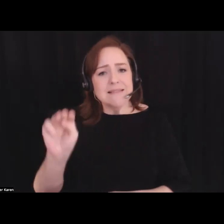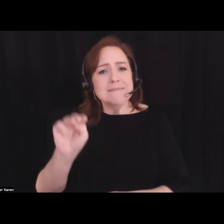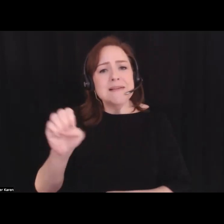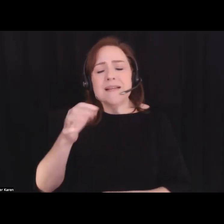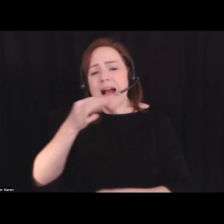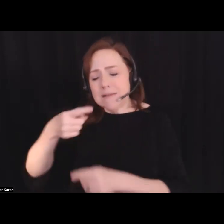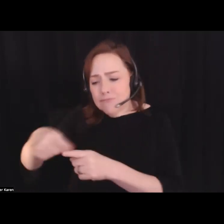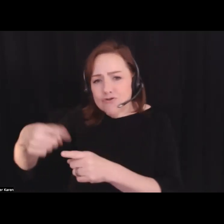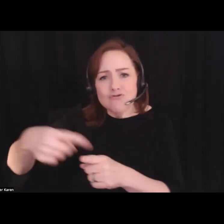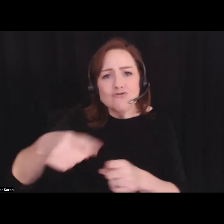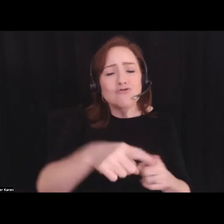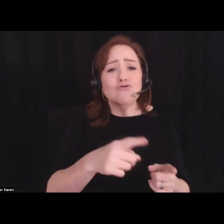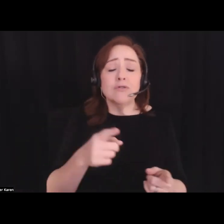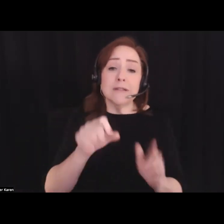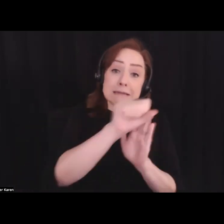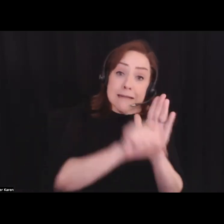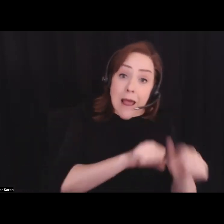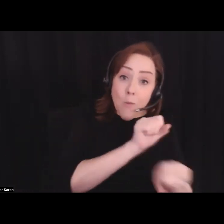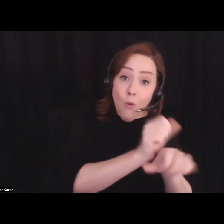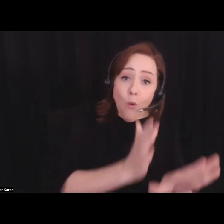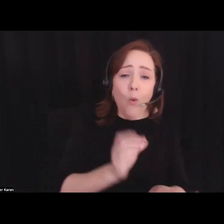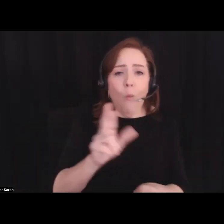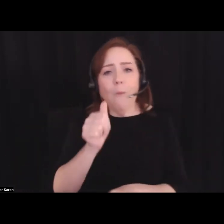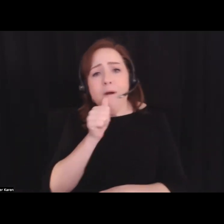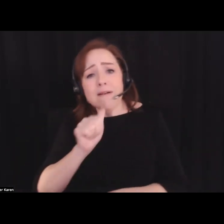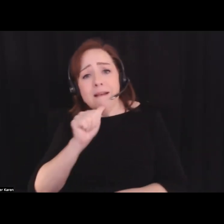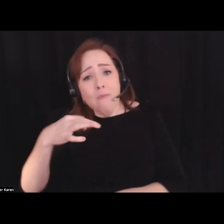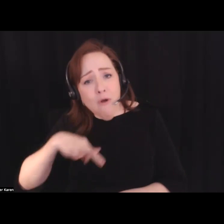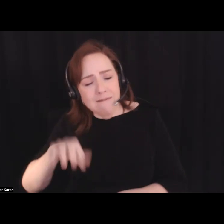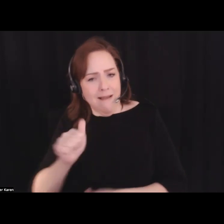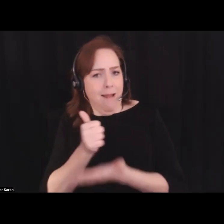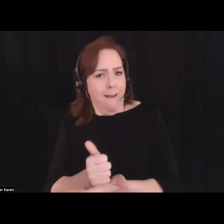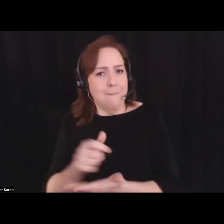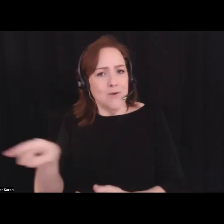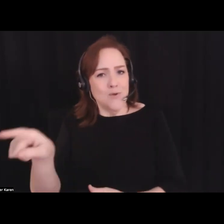entities um nonprofits that can help you through that. um we'll also talk a little bit about some